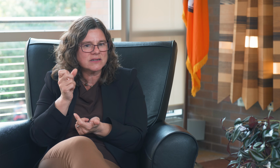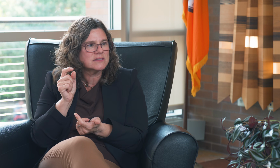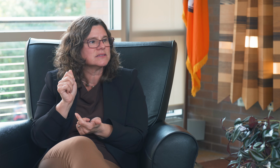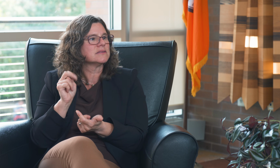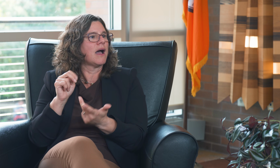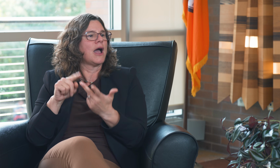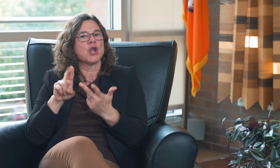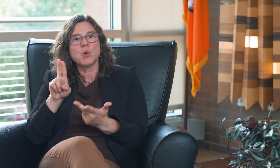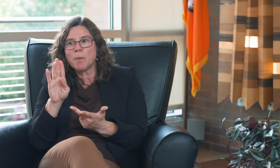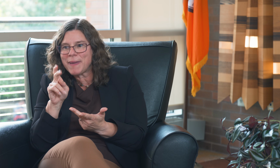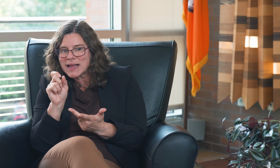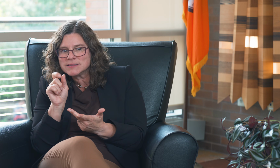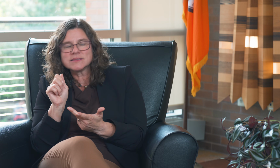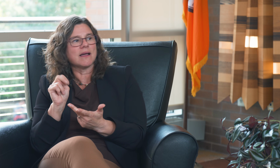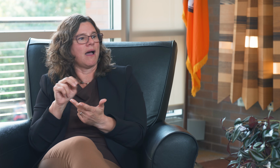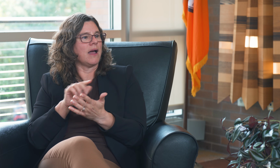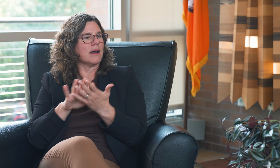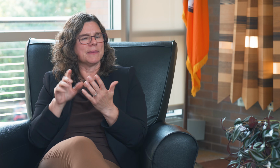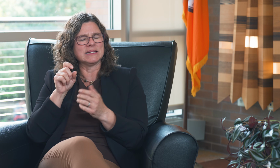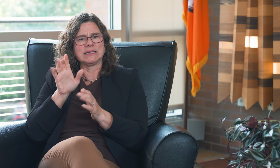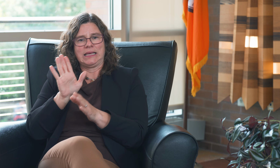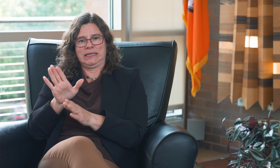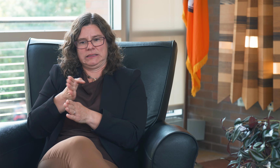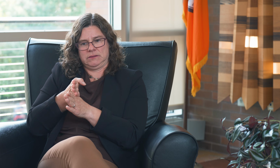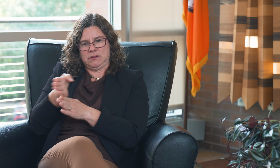Afghanistan, Uzbekistan.